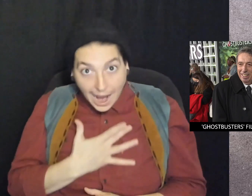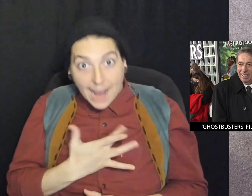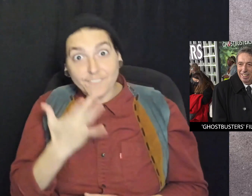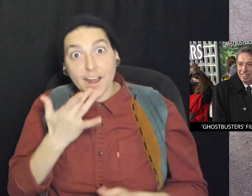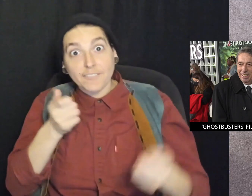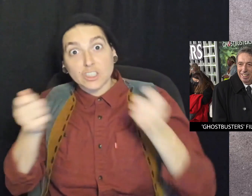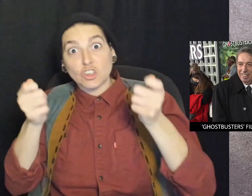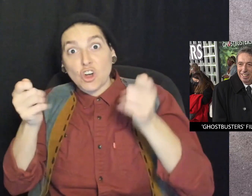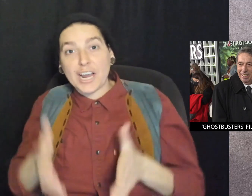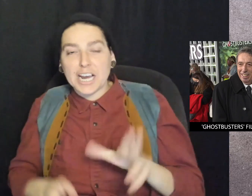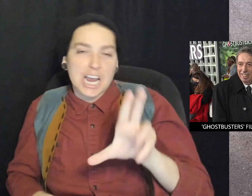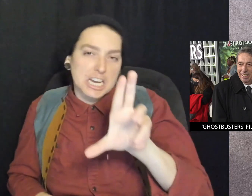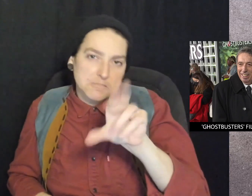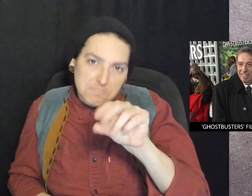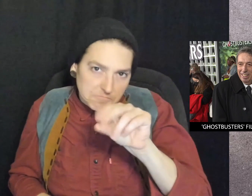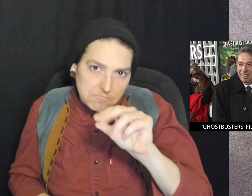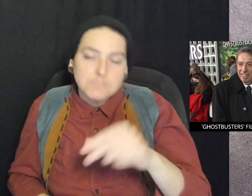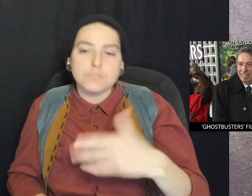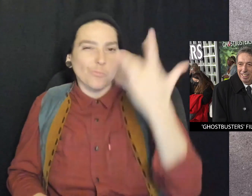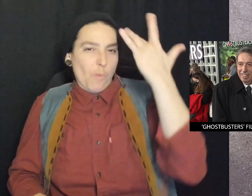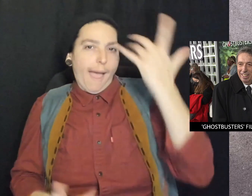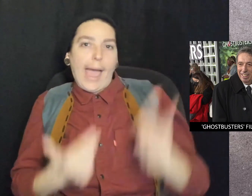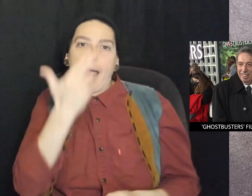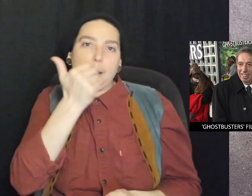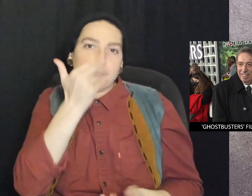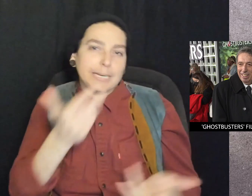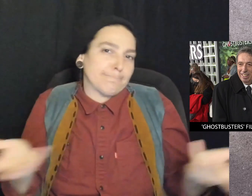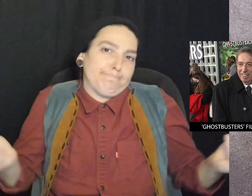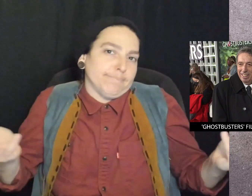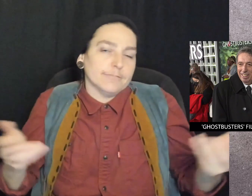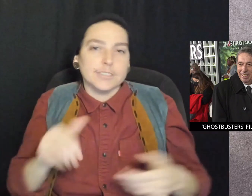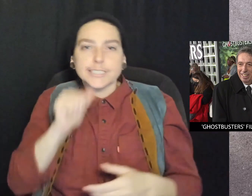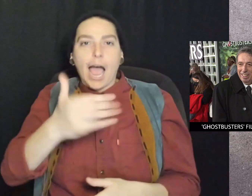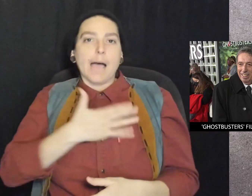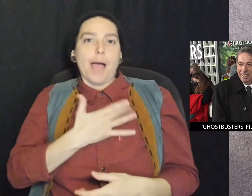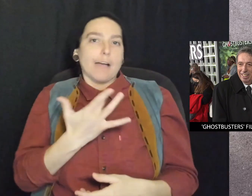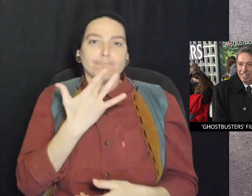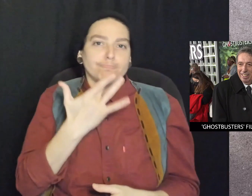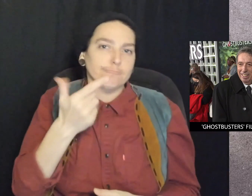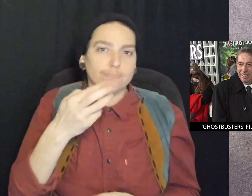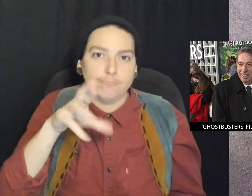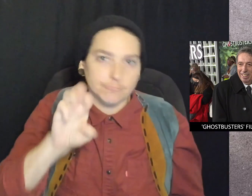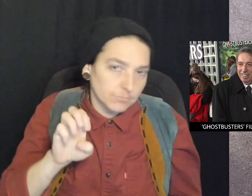Ivan Reitman was not one of my favorite directors because I'm not into comedies that's not my genre